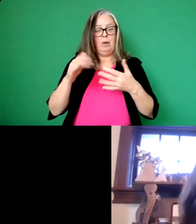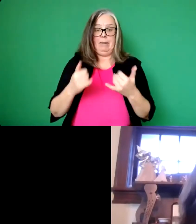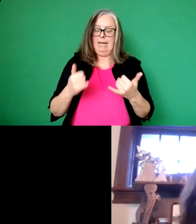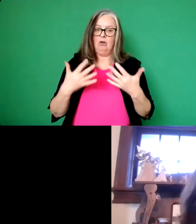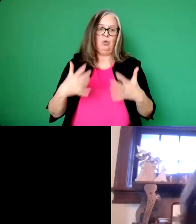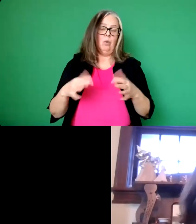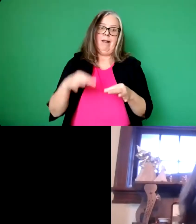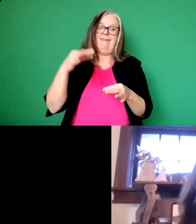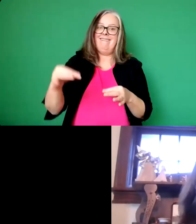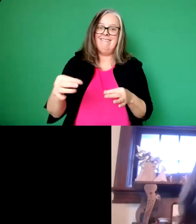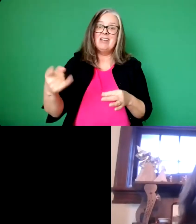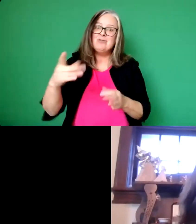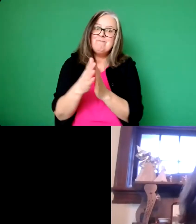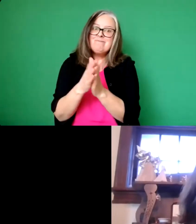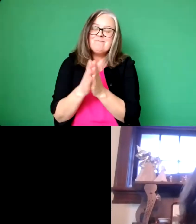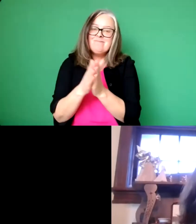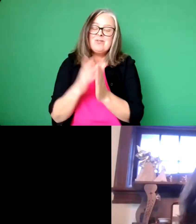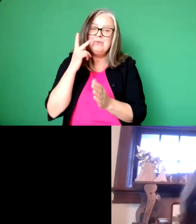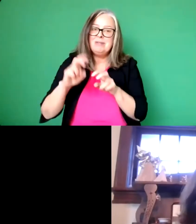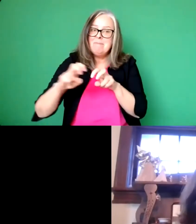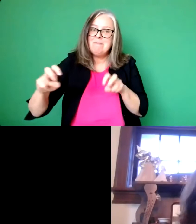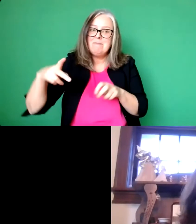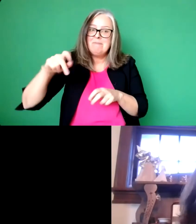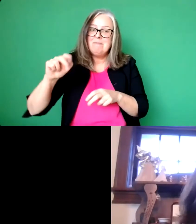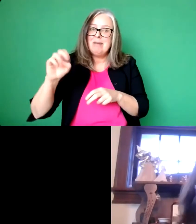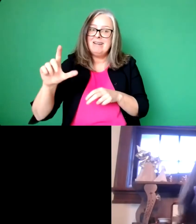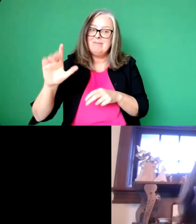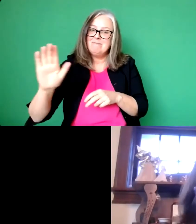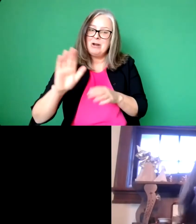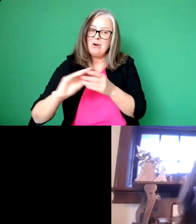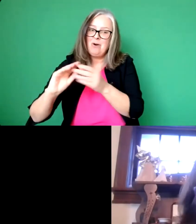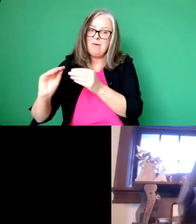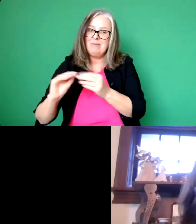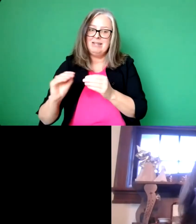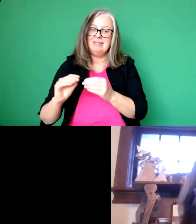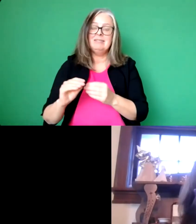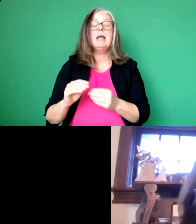hear the the panelists and i know a number of people have uh provided questions through the